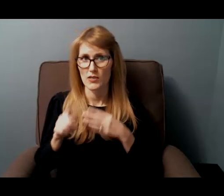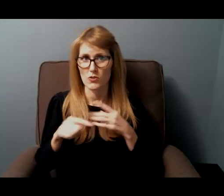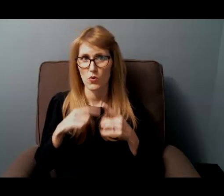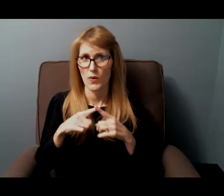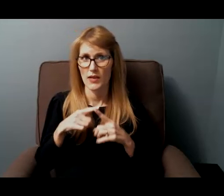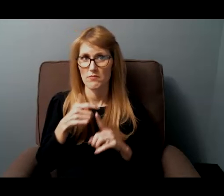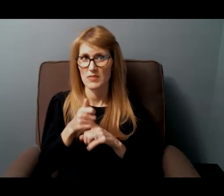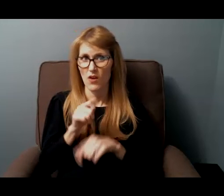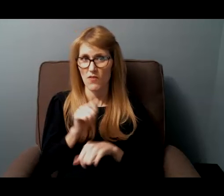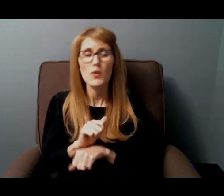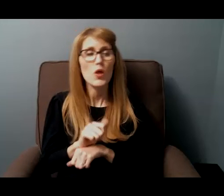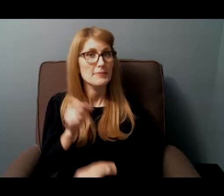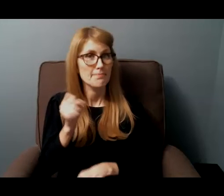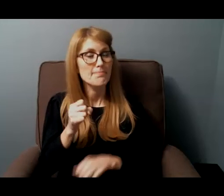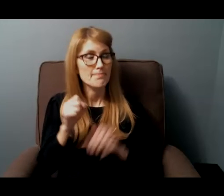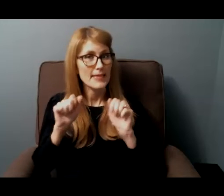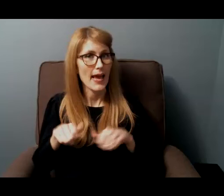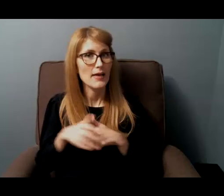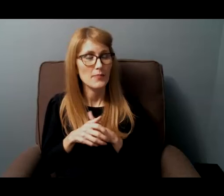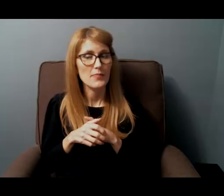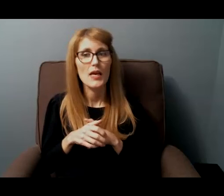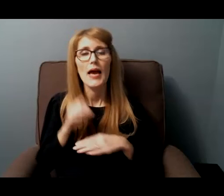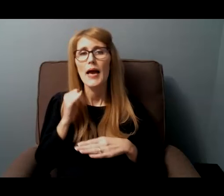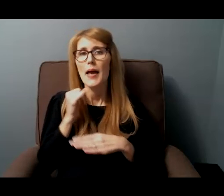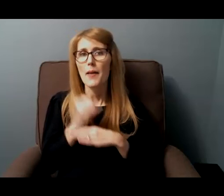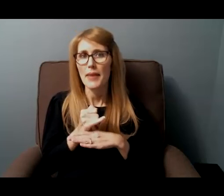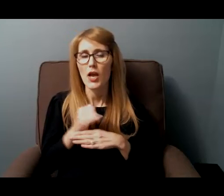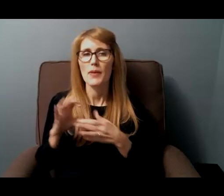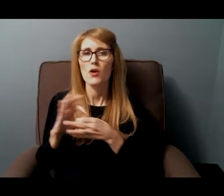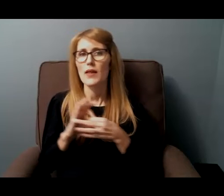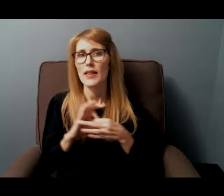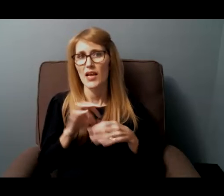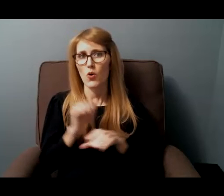Yes, they can. Impairment related work expenses do reduce countable